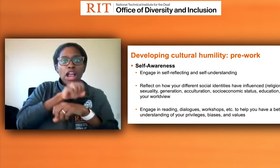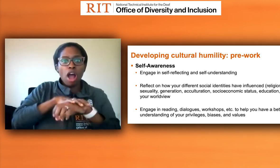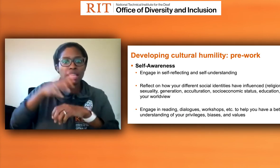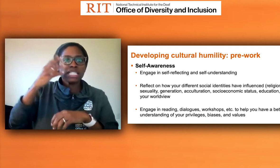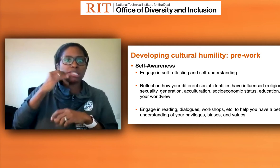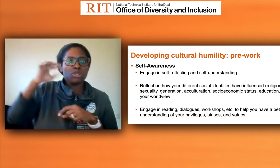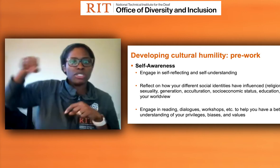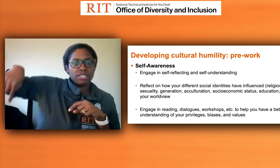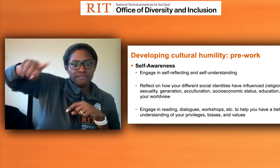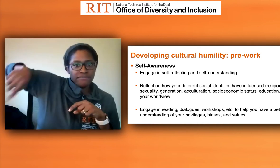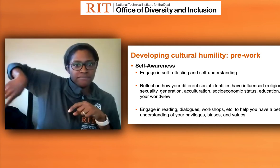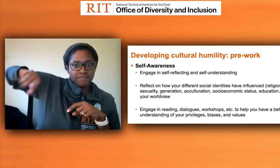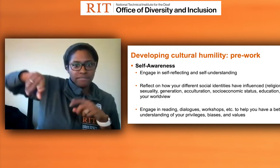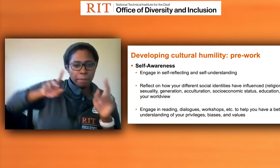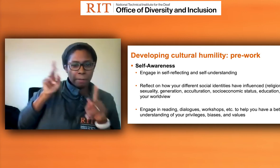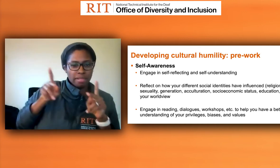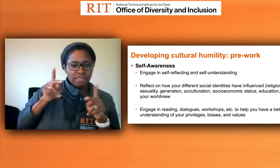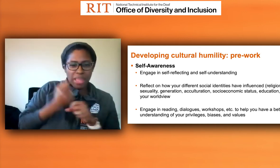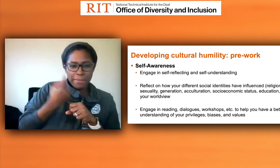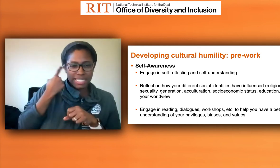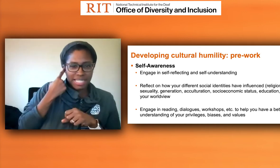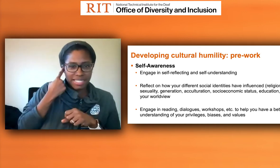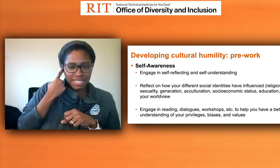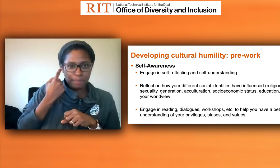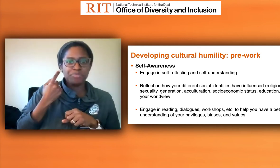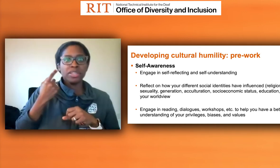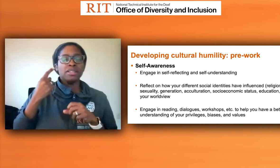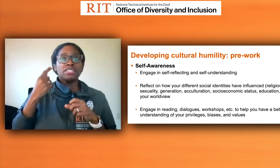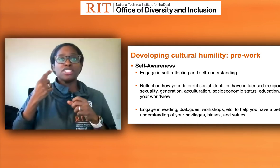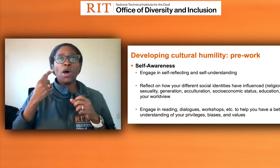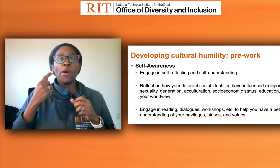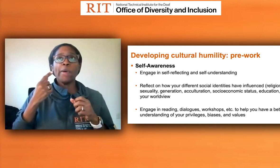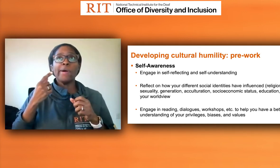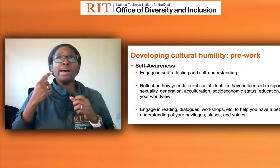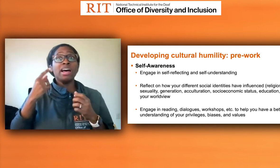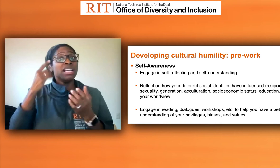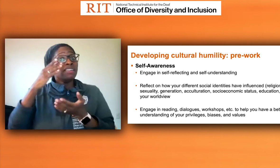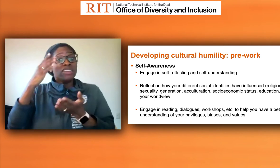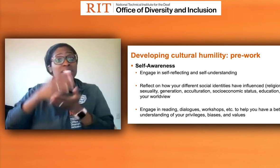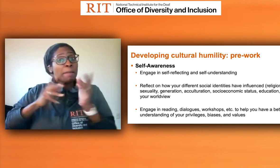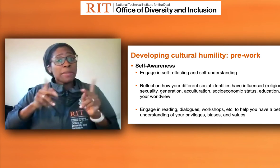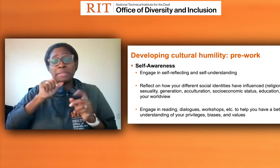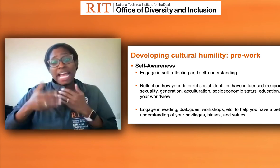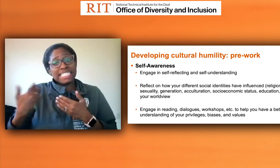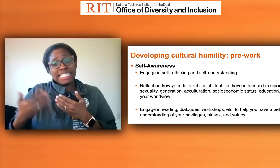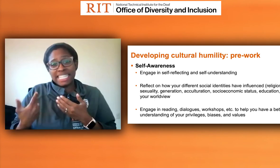if you can allow yourself to sort of step outside yourself, put yourself in the other person's shoes and understand where they're coming from.